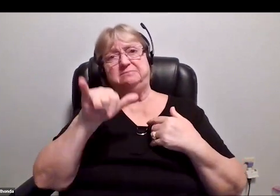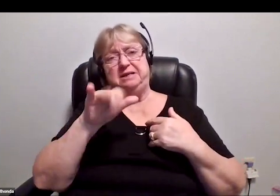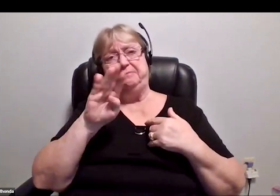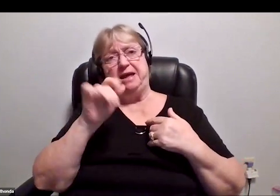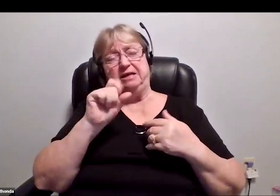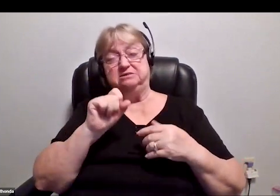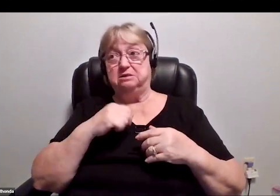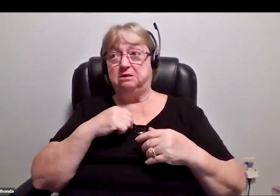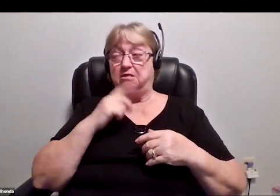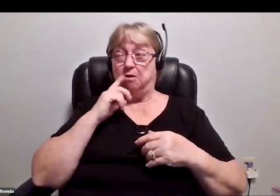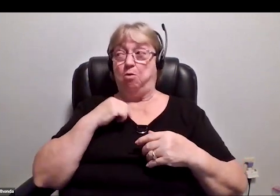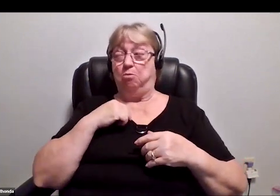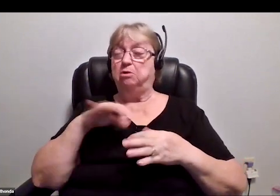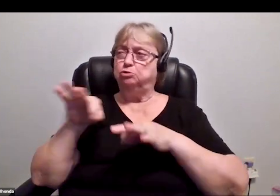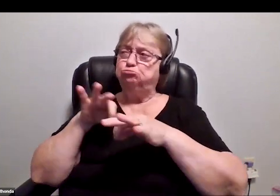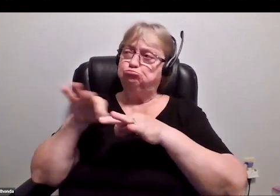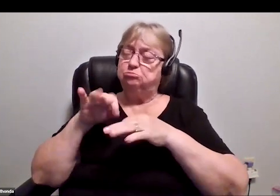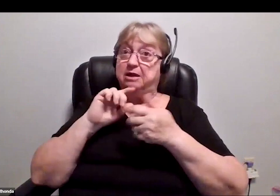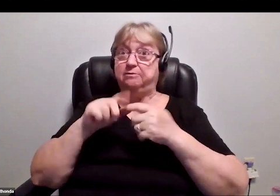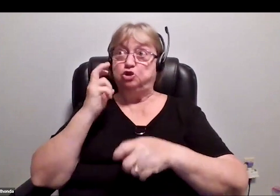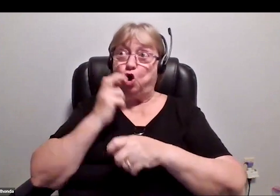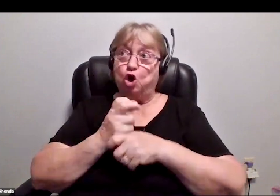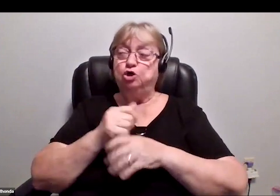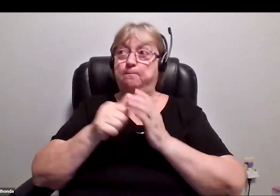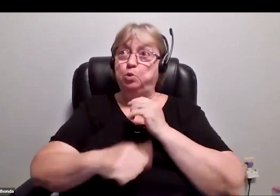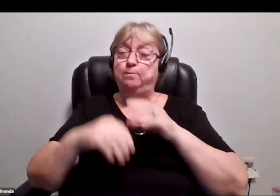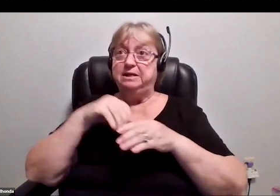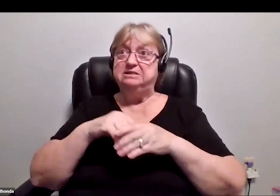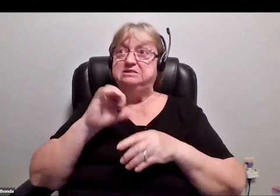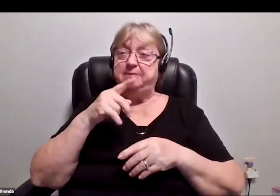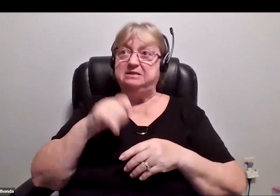is to poop in space, I've been to the Kennedy Space Center and seen the space toilet exhibit